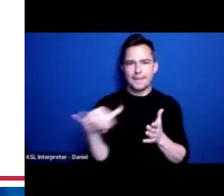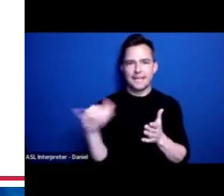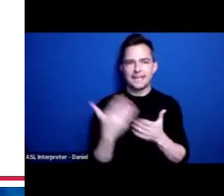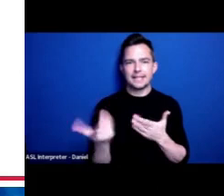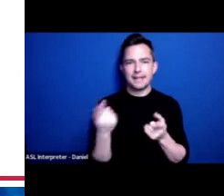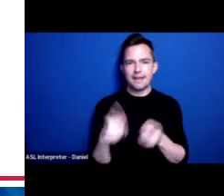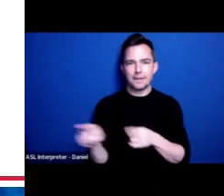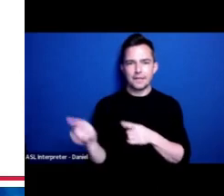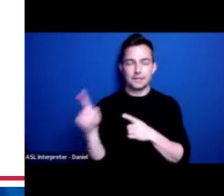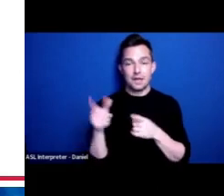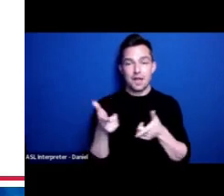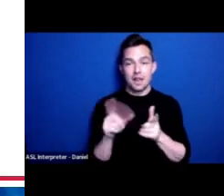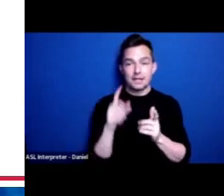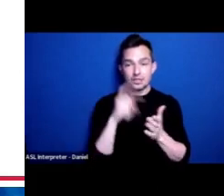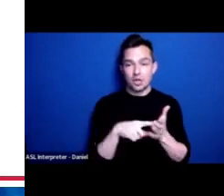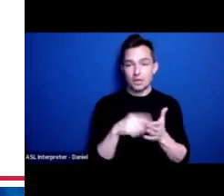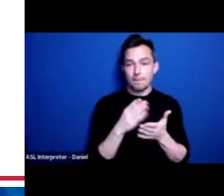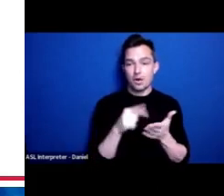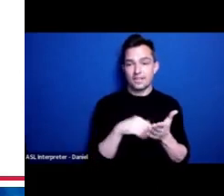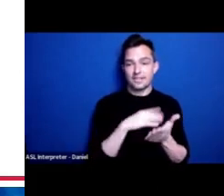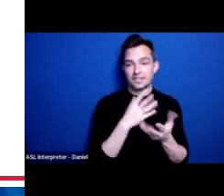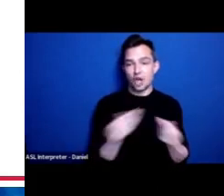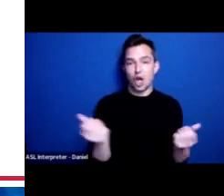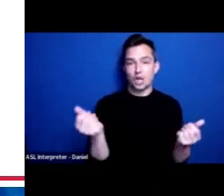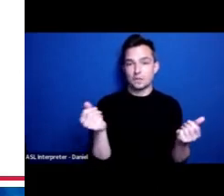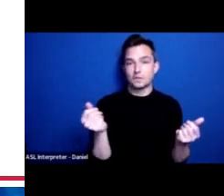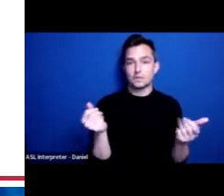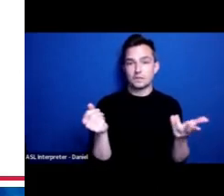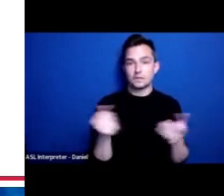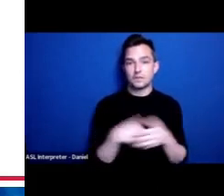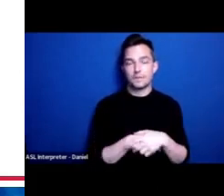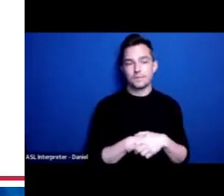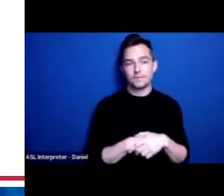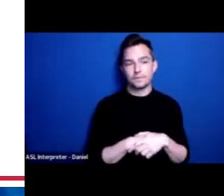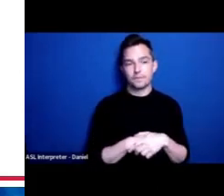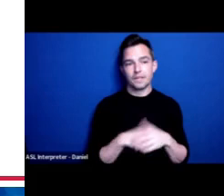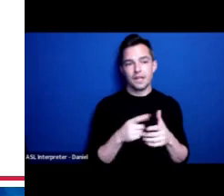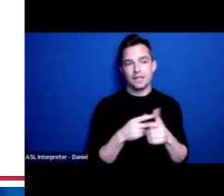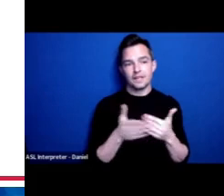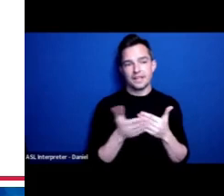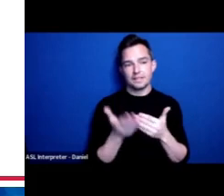let's acknowledge that part of this is God. And then we come to the next part. So party like we